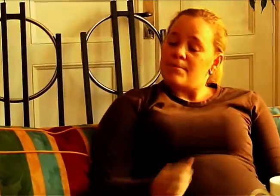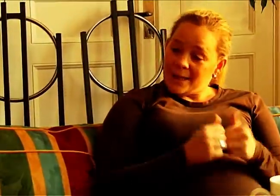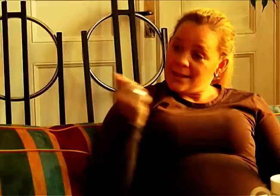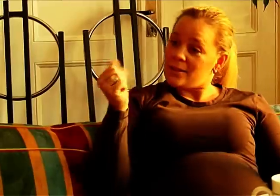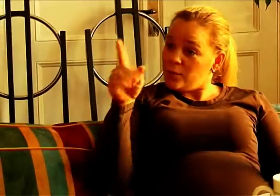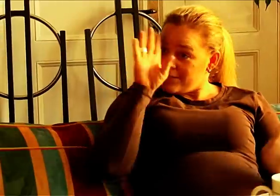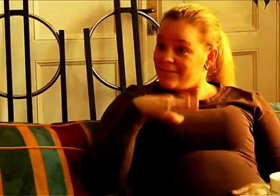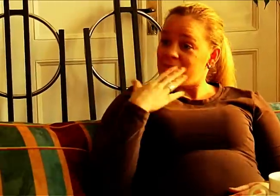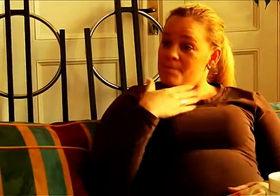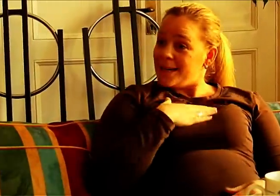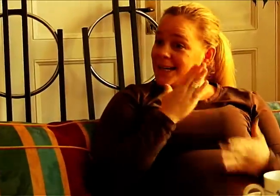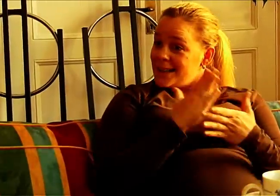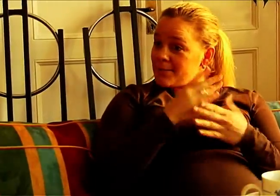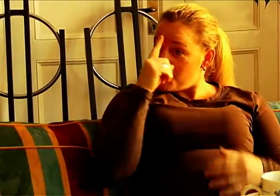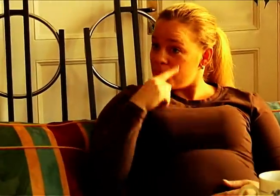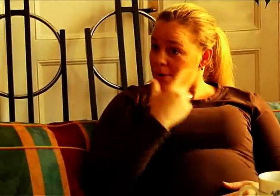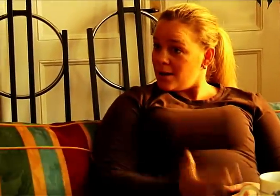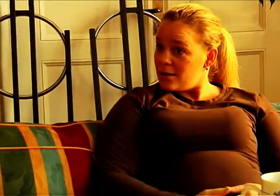But, do you know who my real father is?